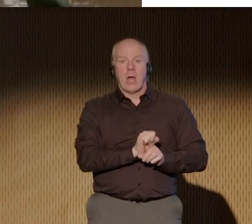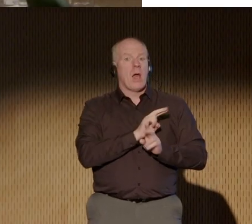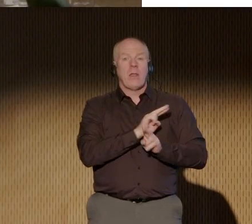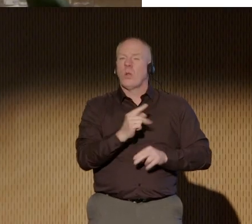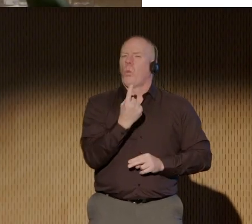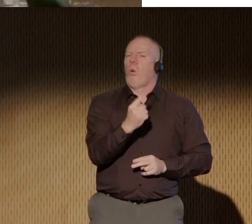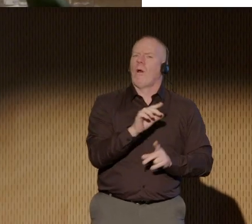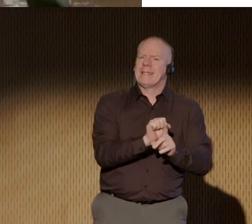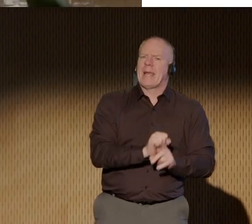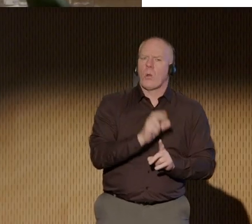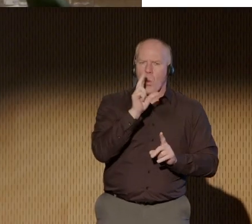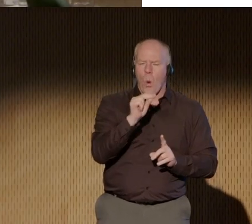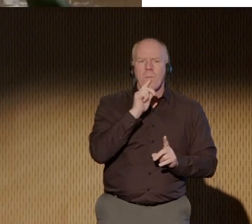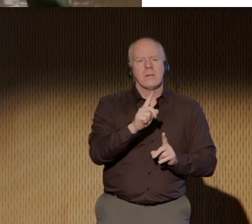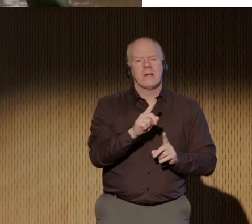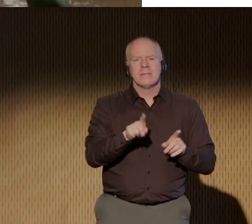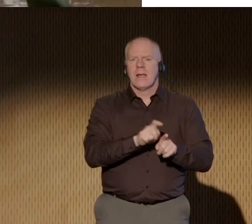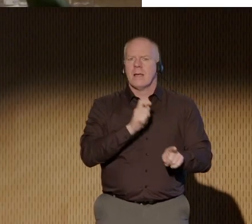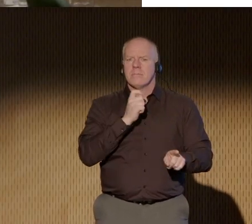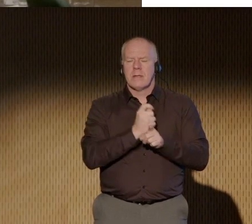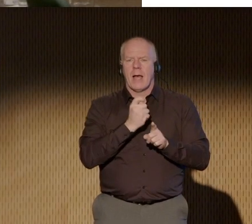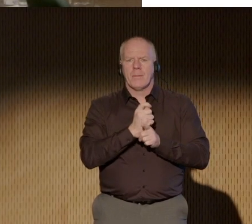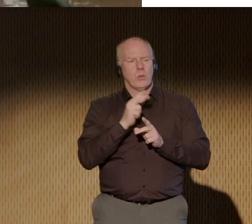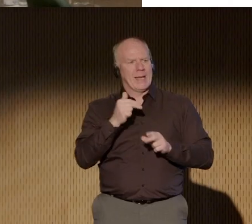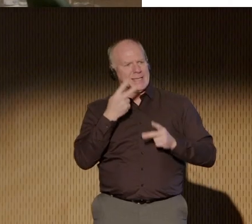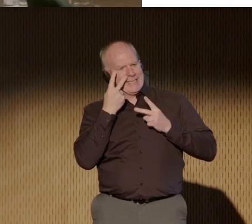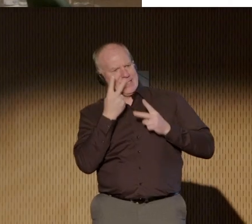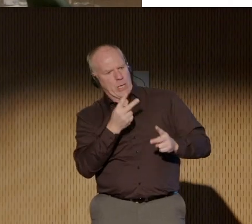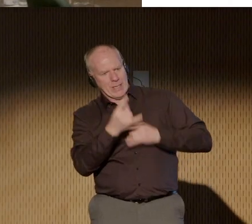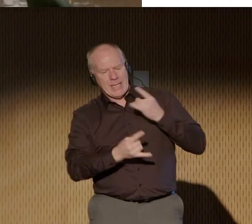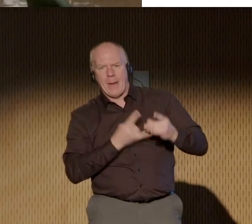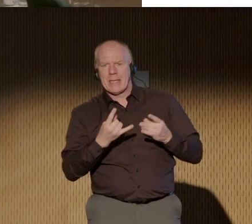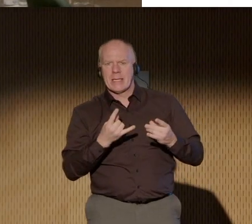obviously, but it is one of those things where you're starting to see. I think everything that